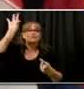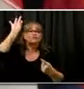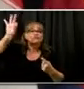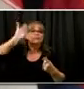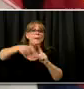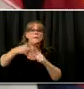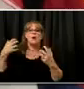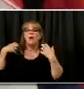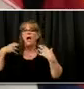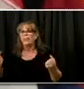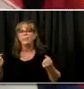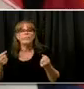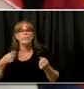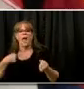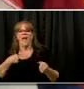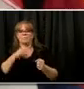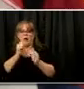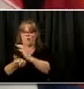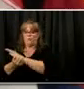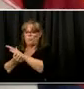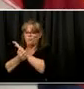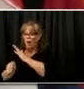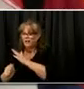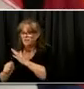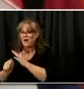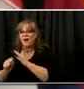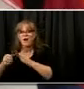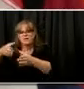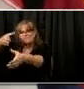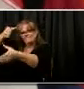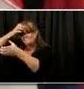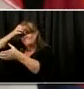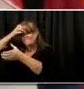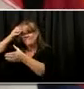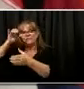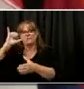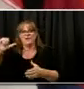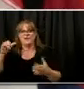also an aps the first district in the state to sign up for covet check colorado so all of our